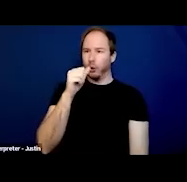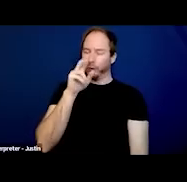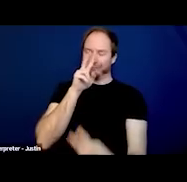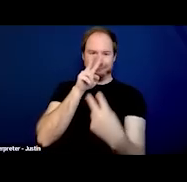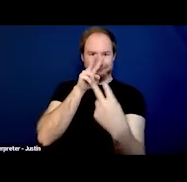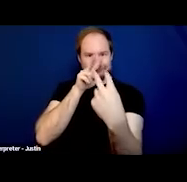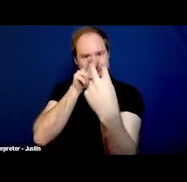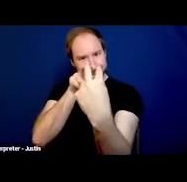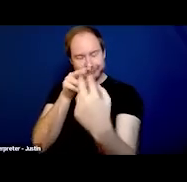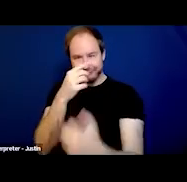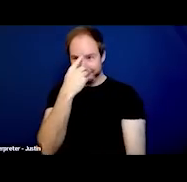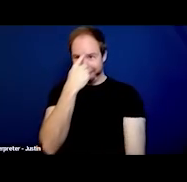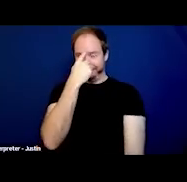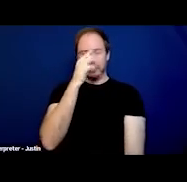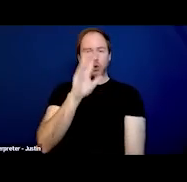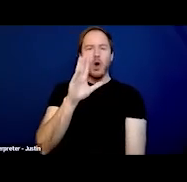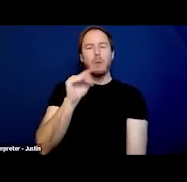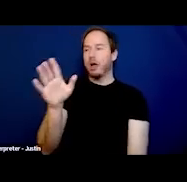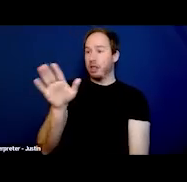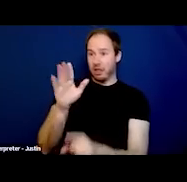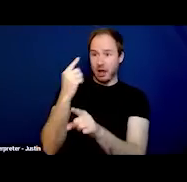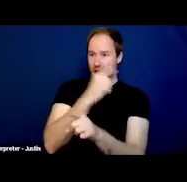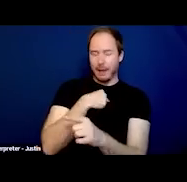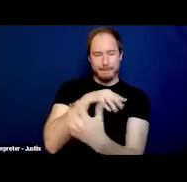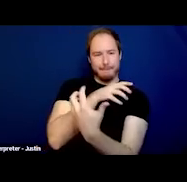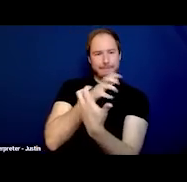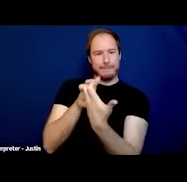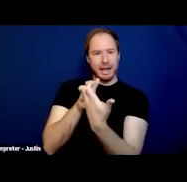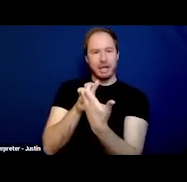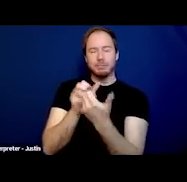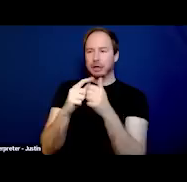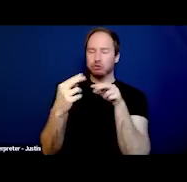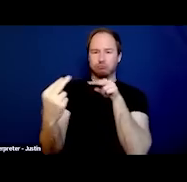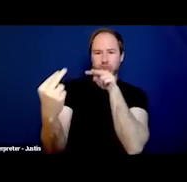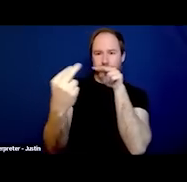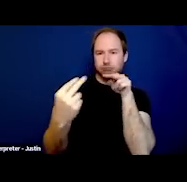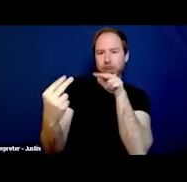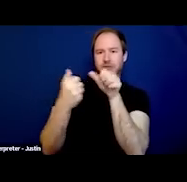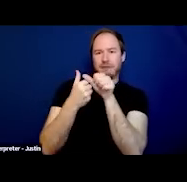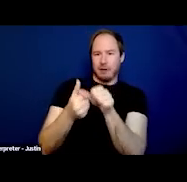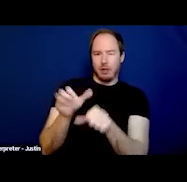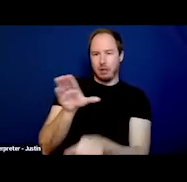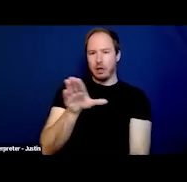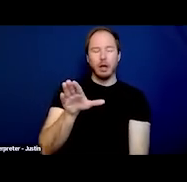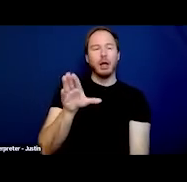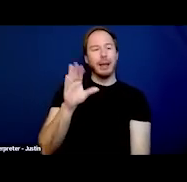just kind of match where they're at and just taking those cues from them. And same thing with personal space,